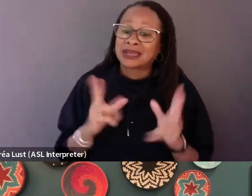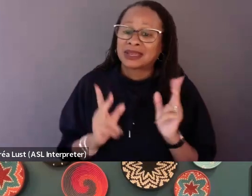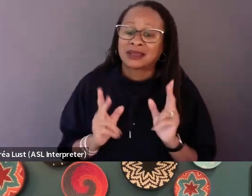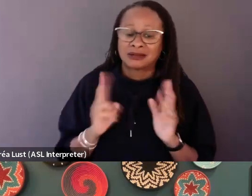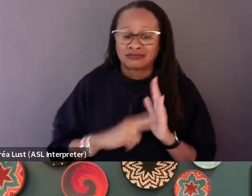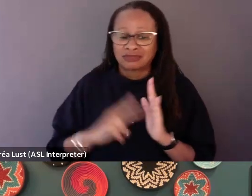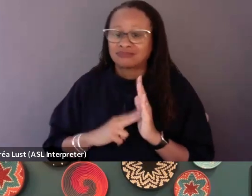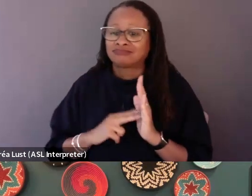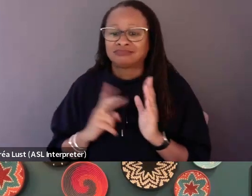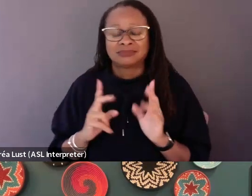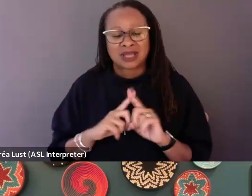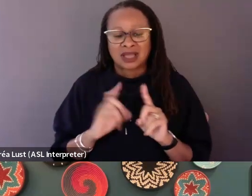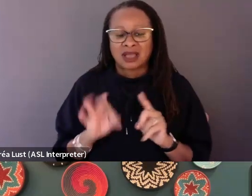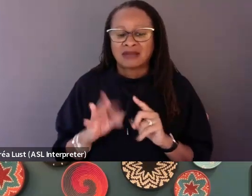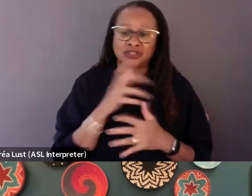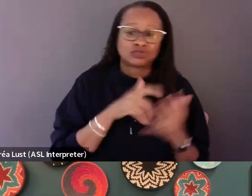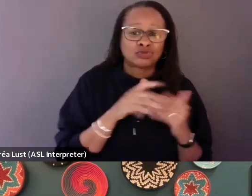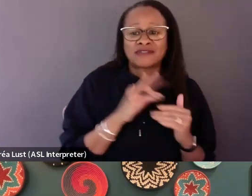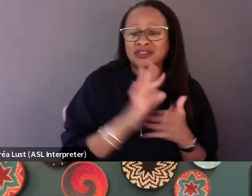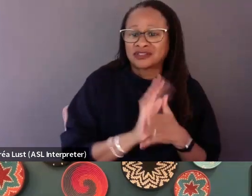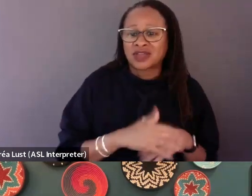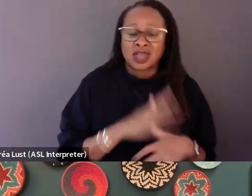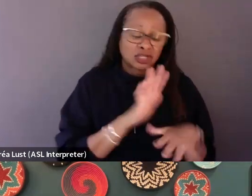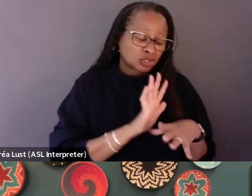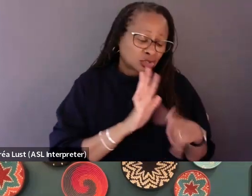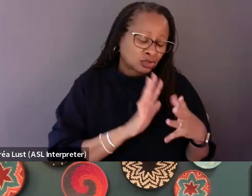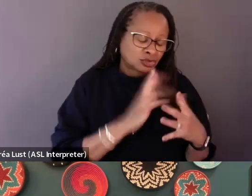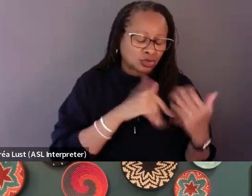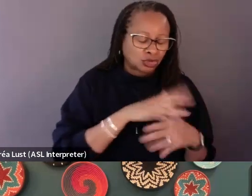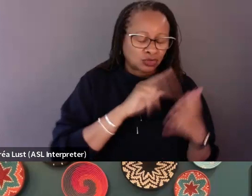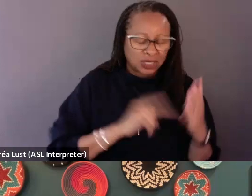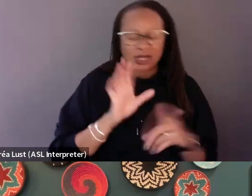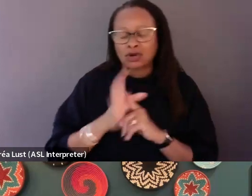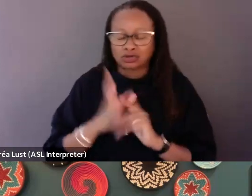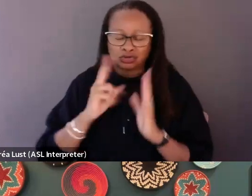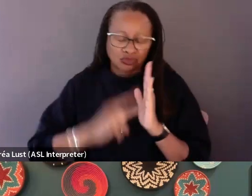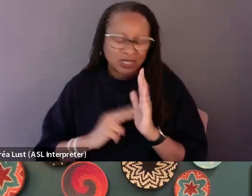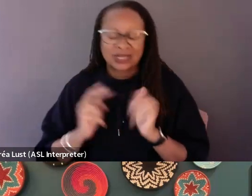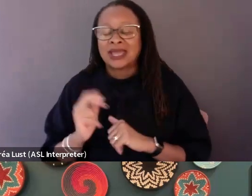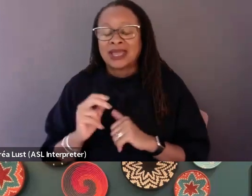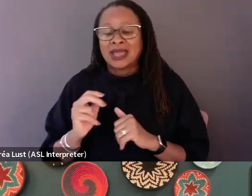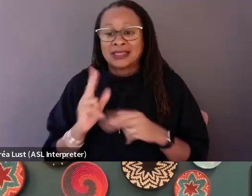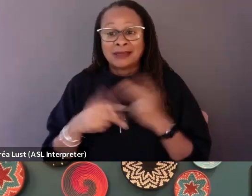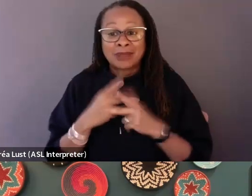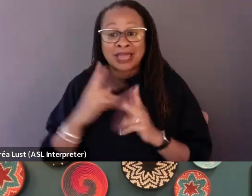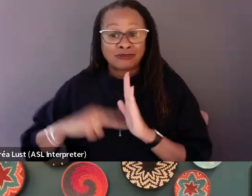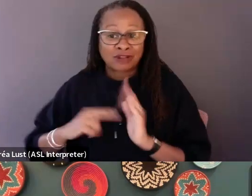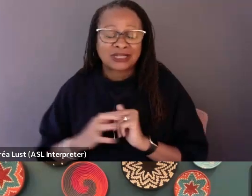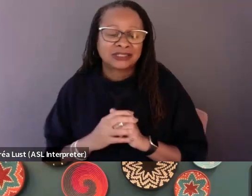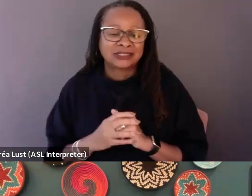There's the social reading, there's the cultural reading, then climate reading. And he's especially reaching out to think tanks,